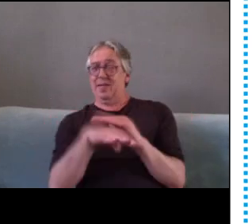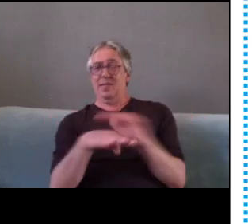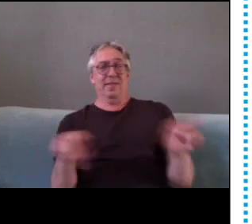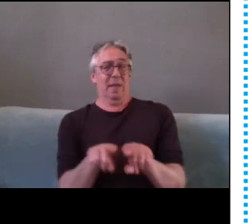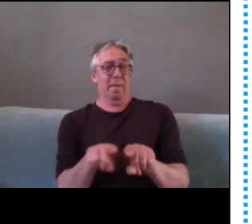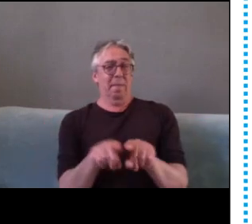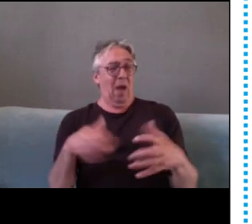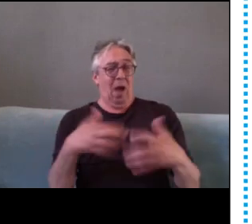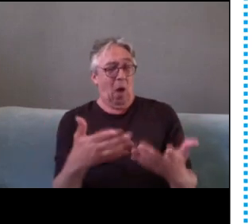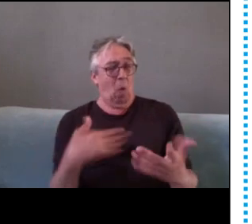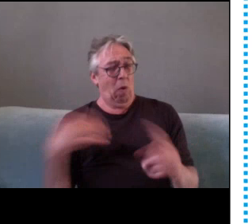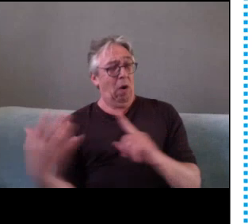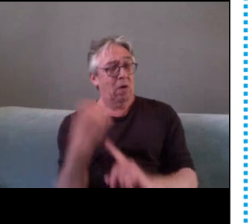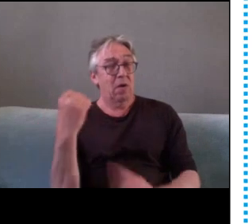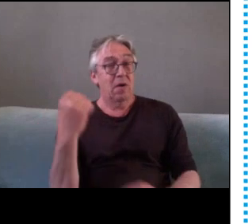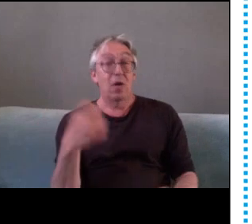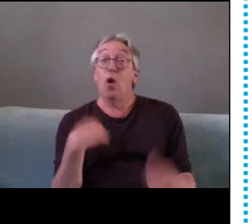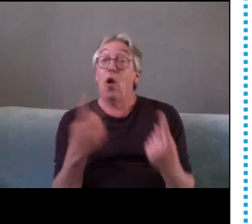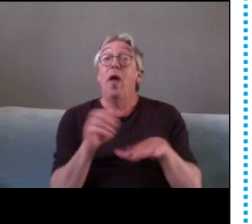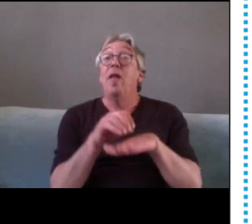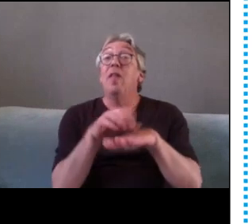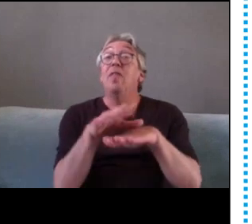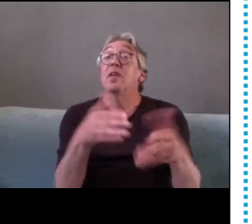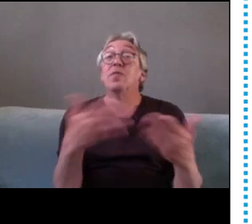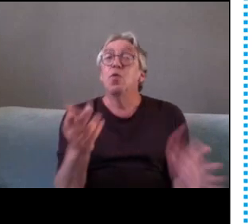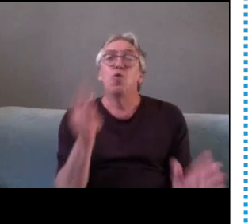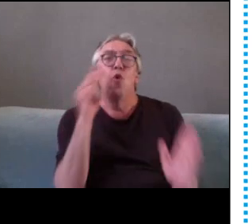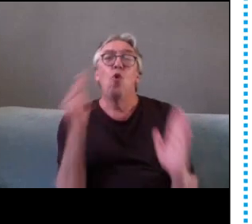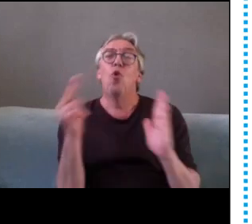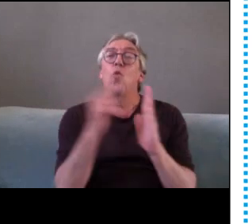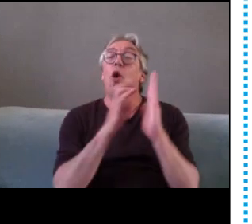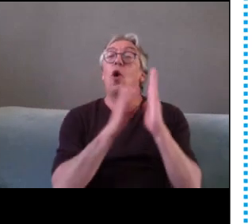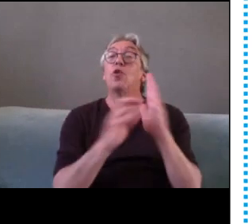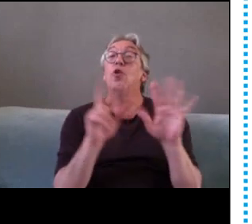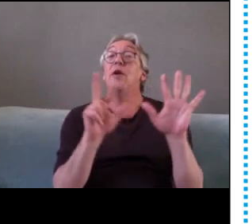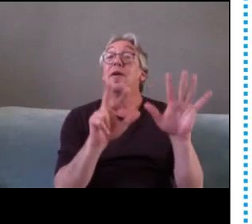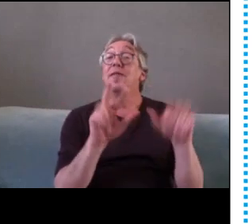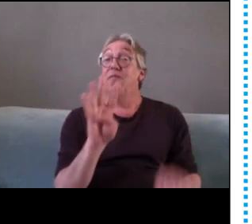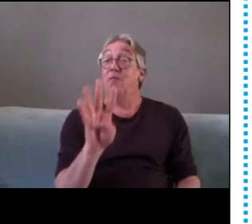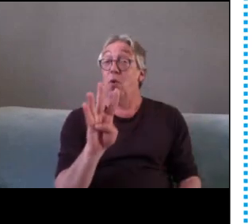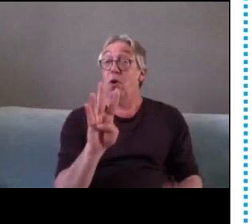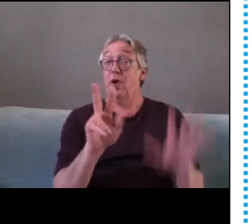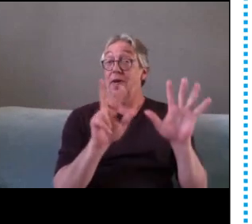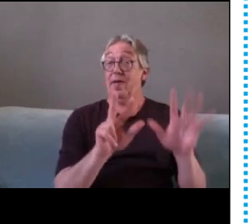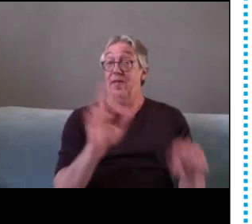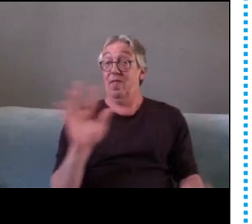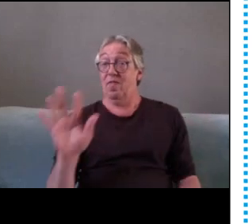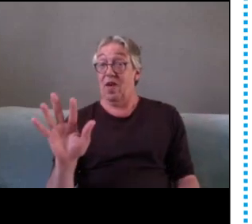we advise you to look at Articles 84, 85 and 111.